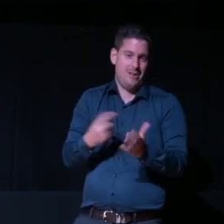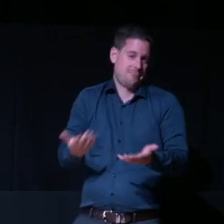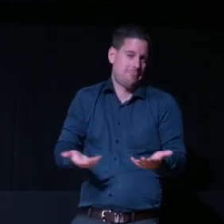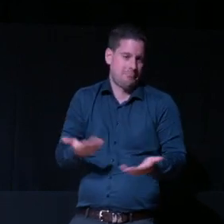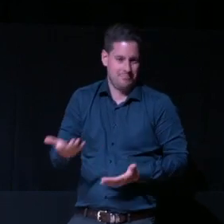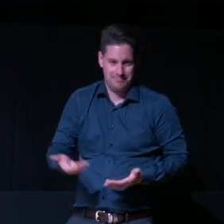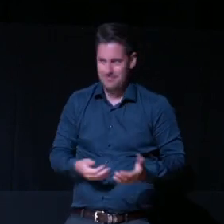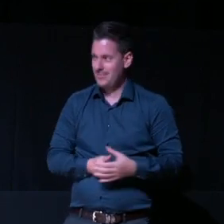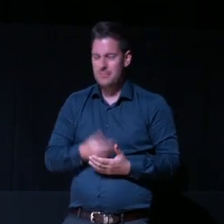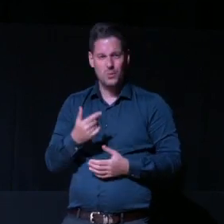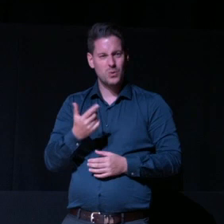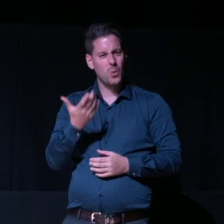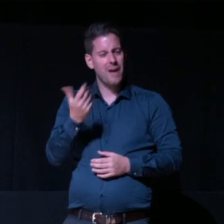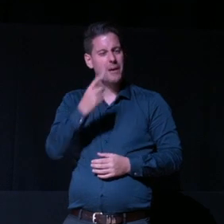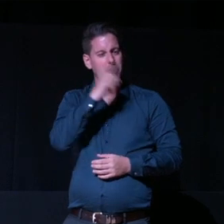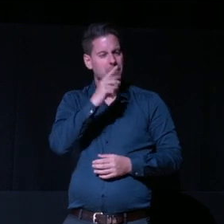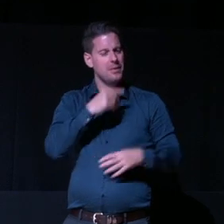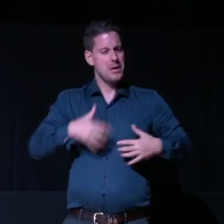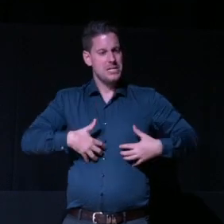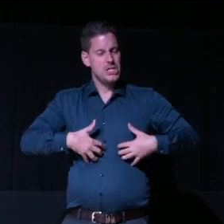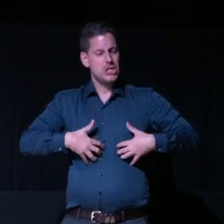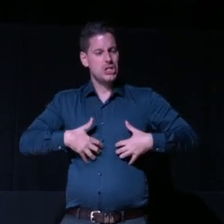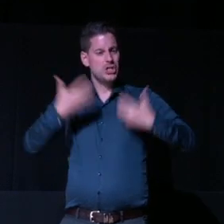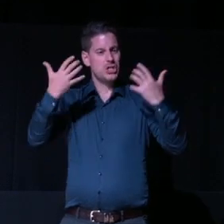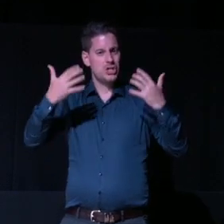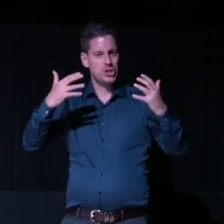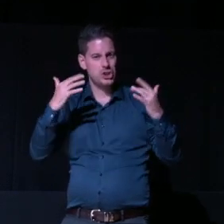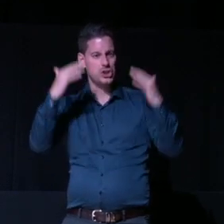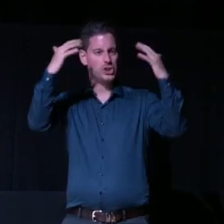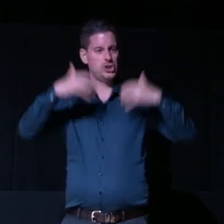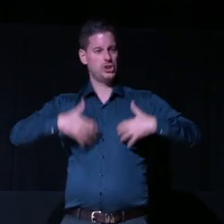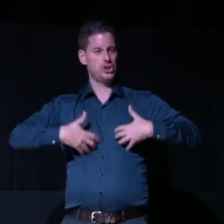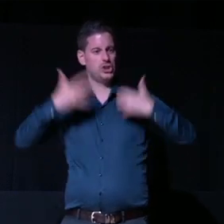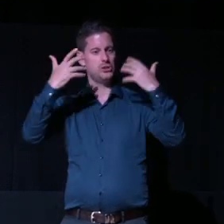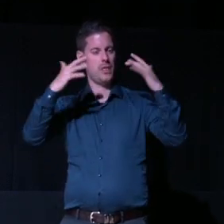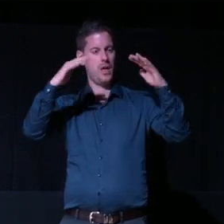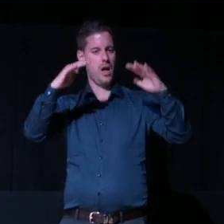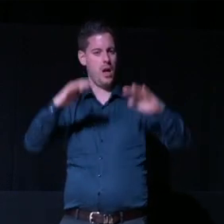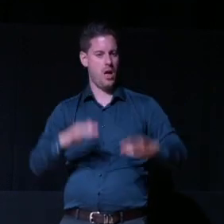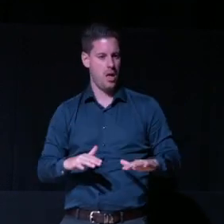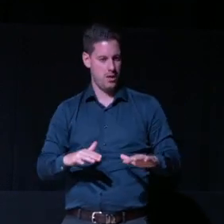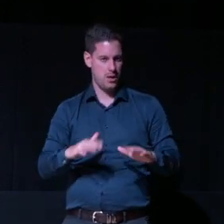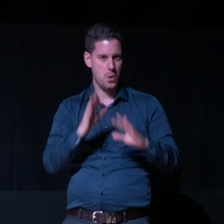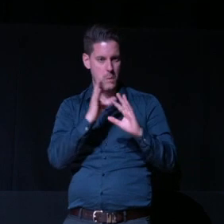have this grace period maybe or this hiatus from the limelight. And then cancel is maybe